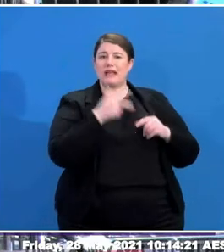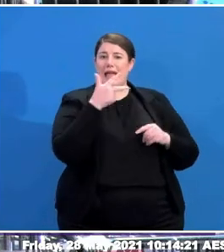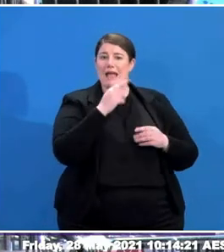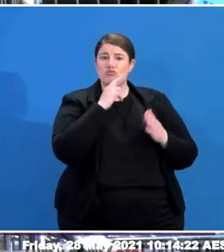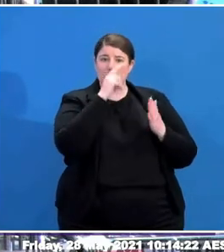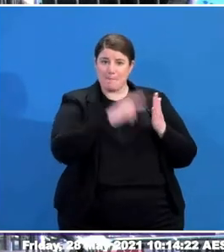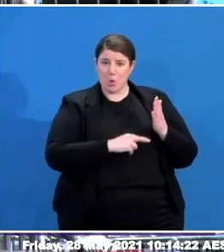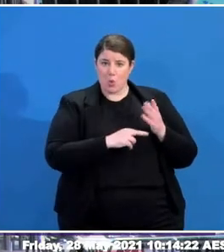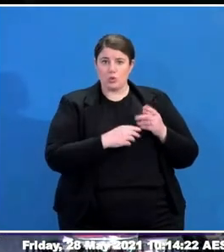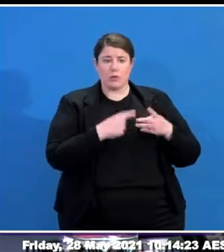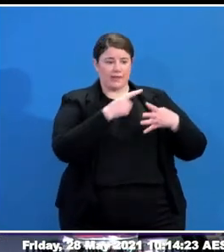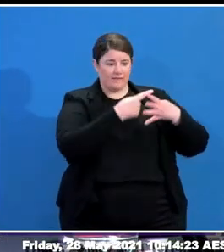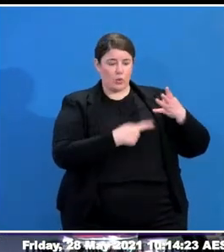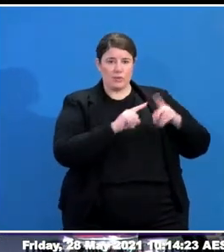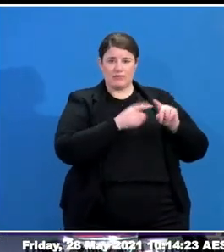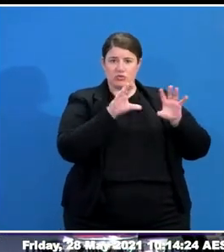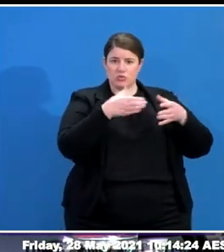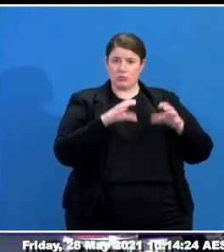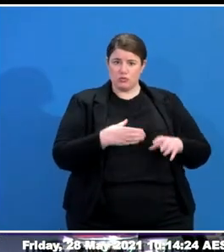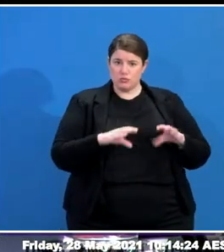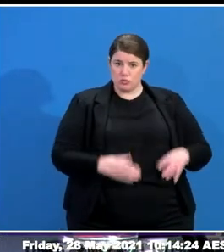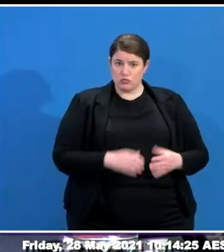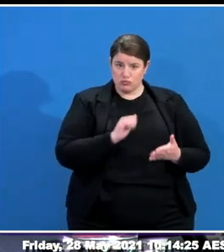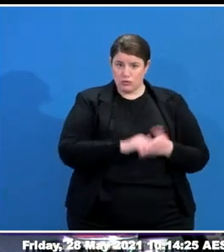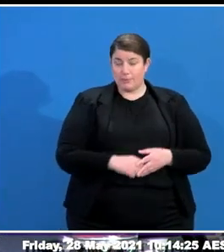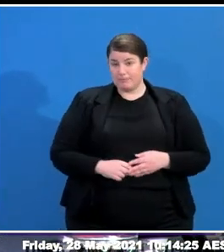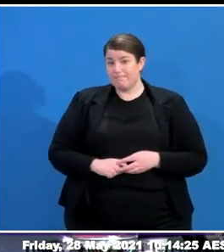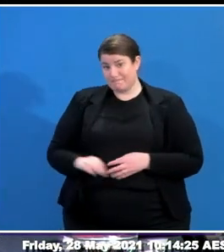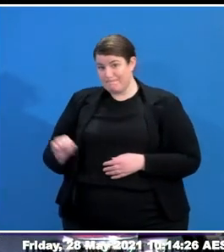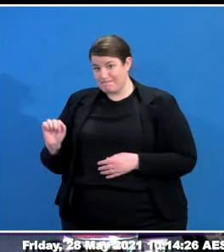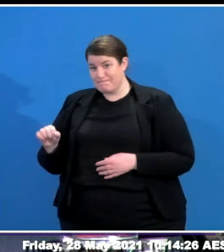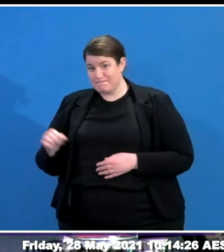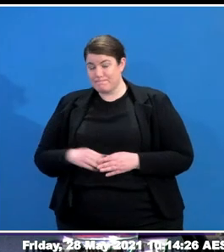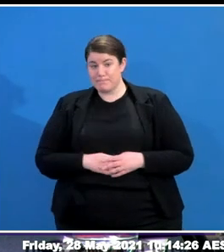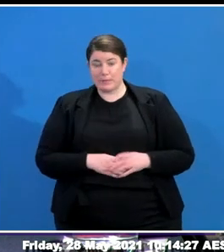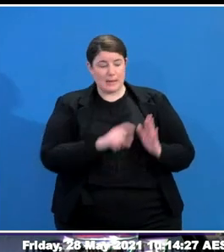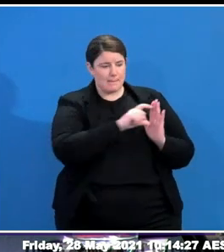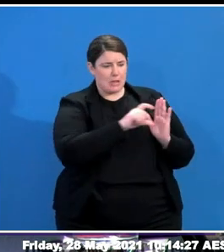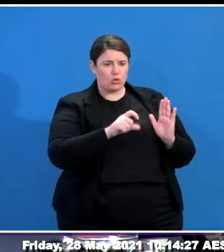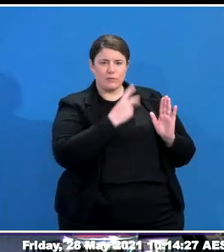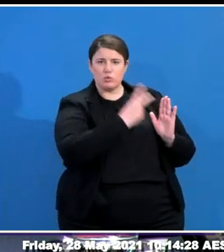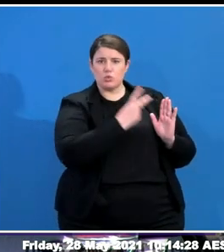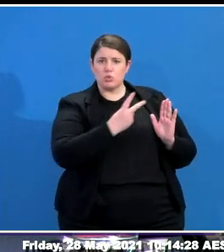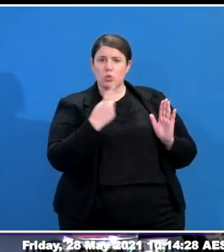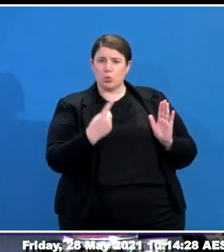into the four different areas; is that right? Yes. And at paragraph 221 you say: Sunnyfield engaged Ms Piaud